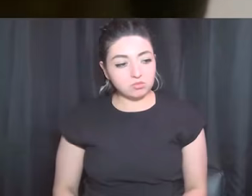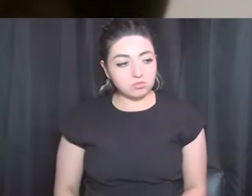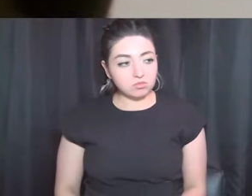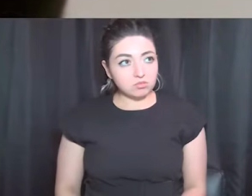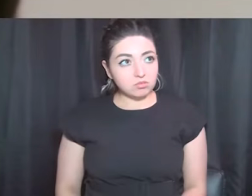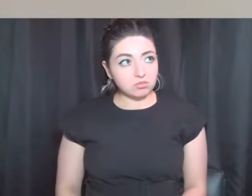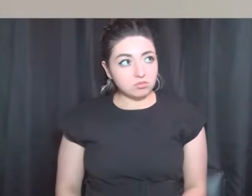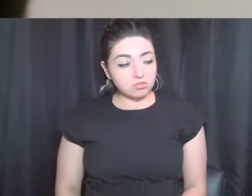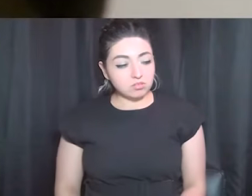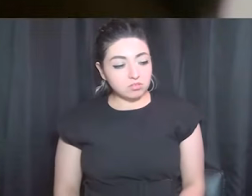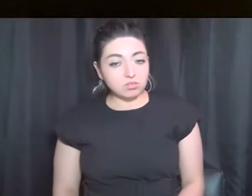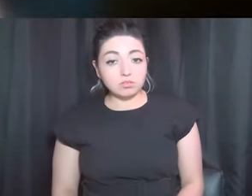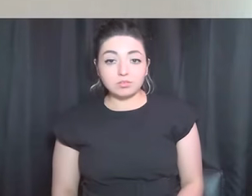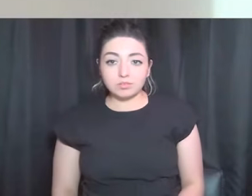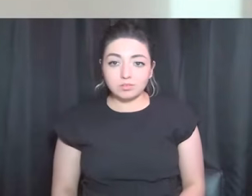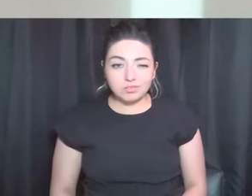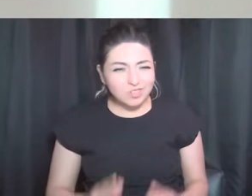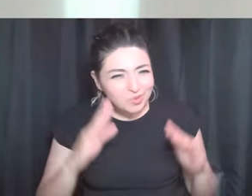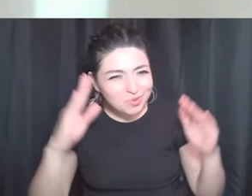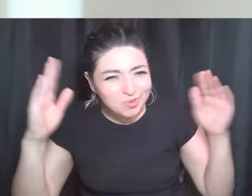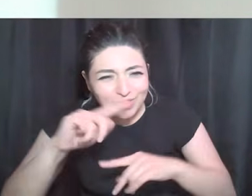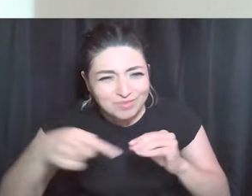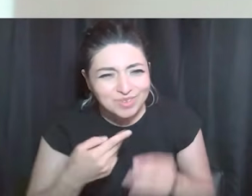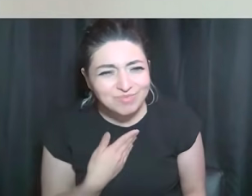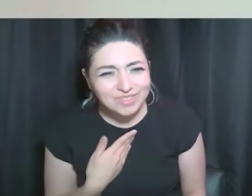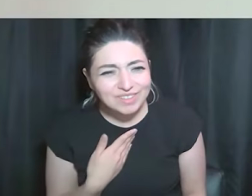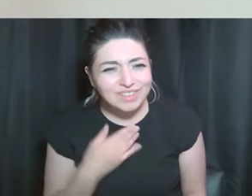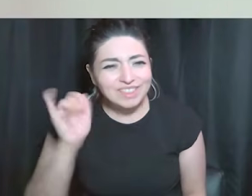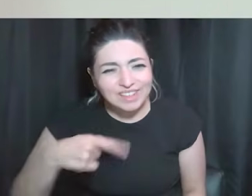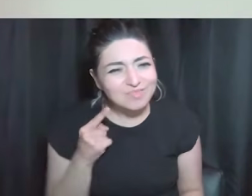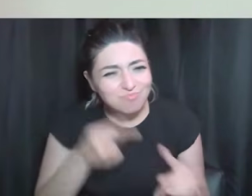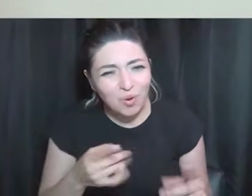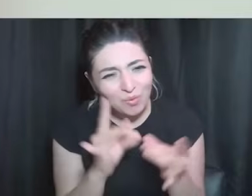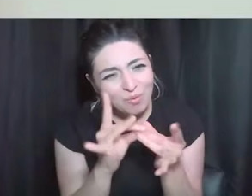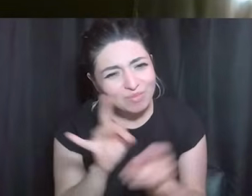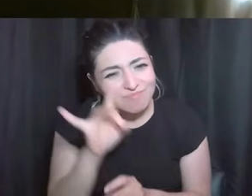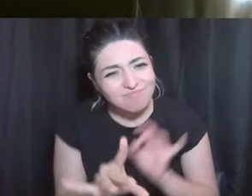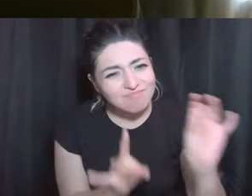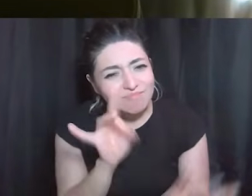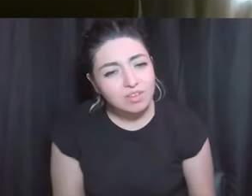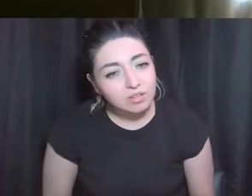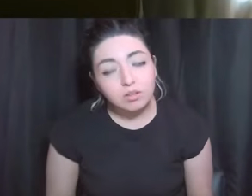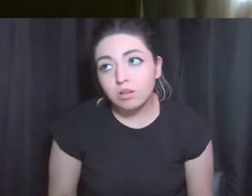Fuckin' androids... You were worried about me? That's what you meant?